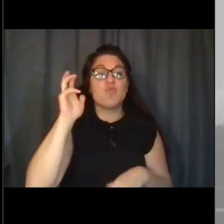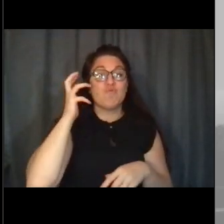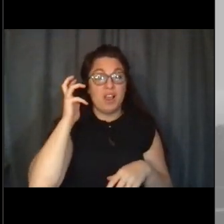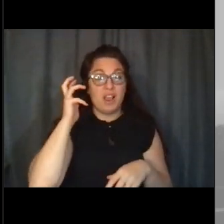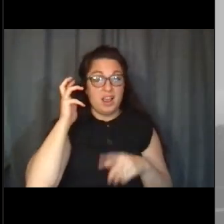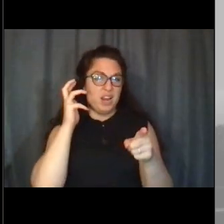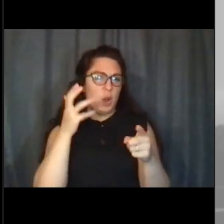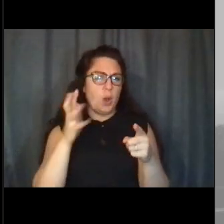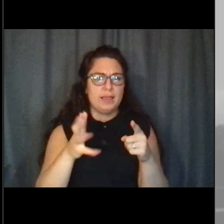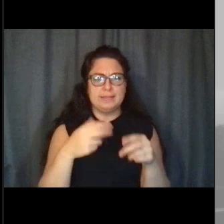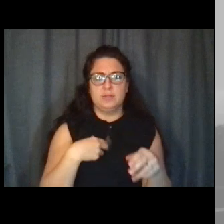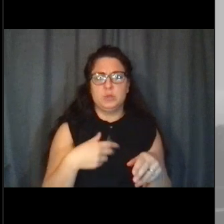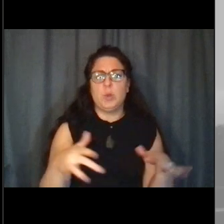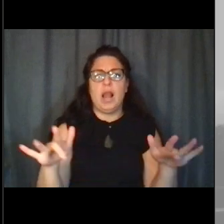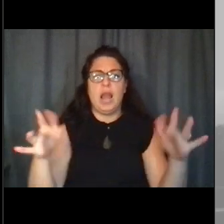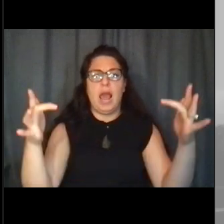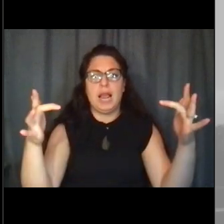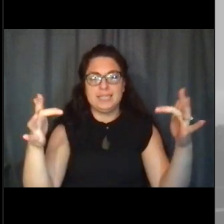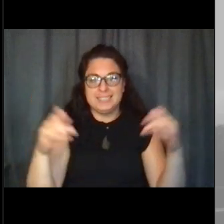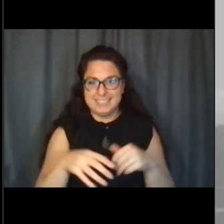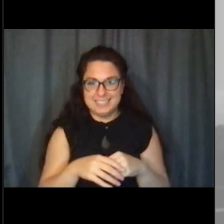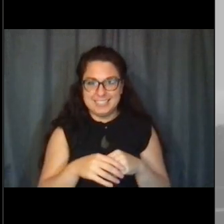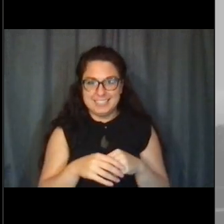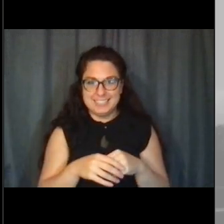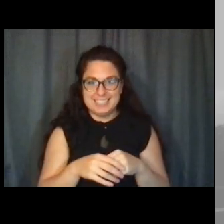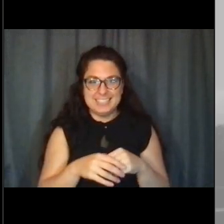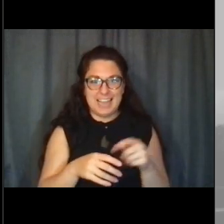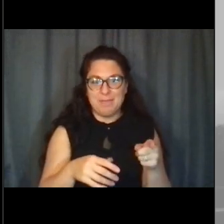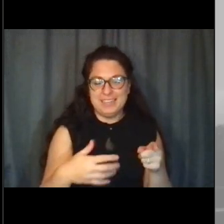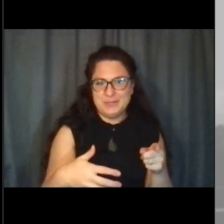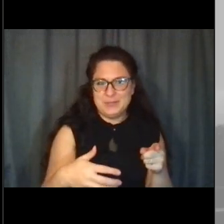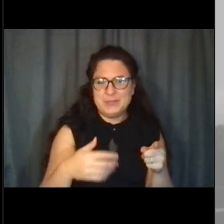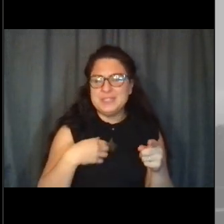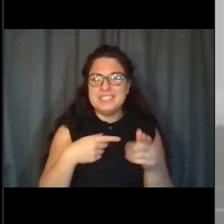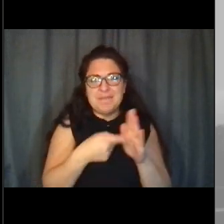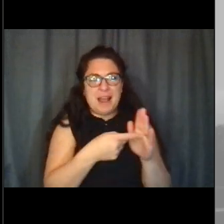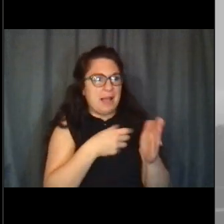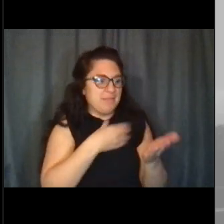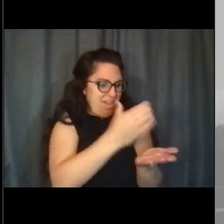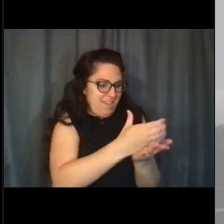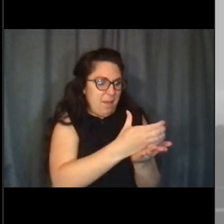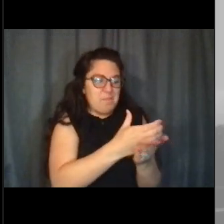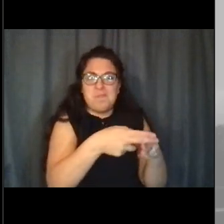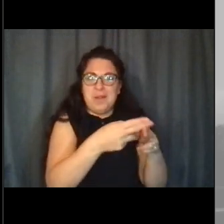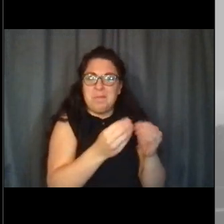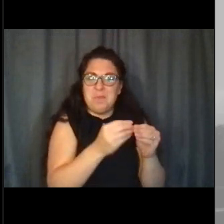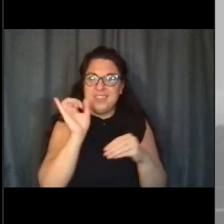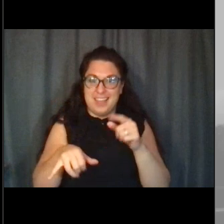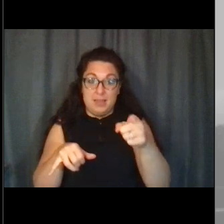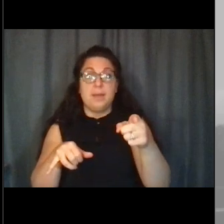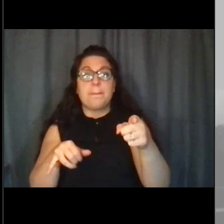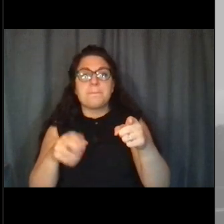I mean, I've had coffee cups that way more than this thing. But it measures the same things. There's actually a little wire right there on the front